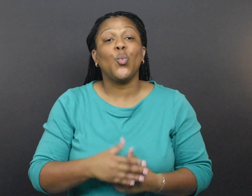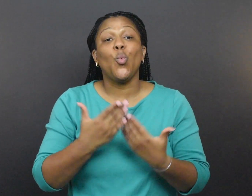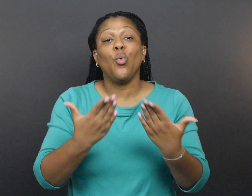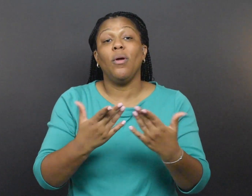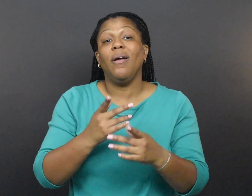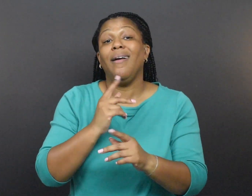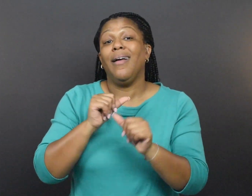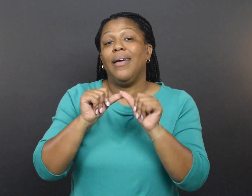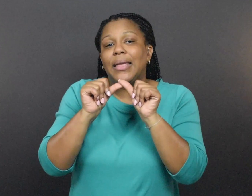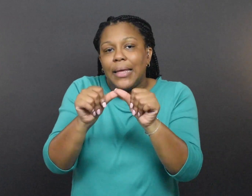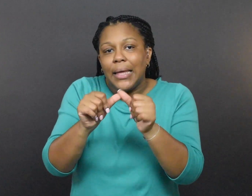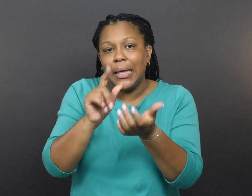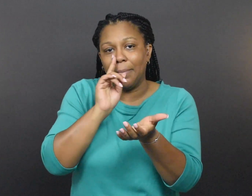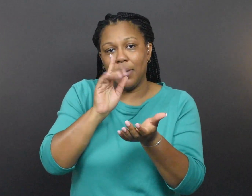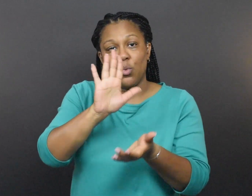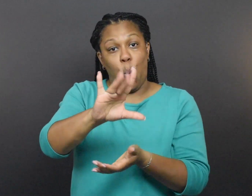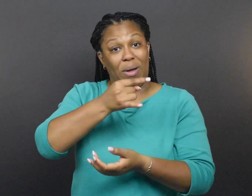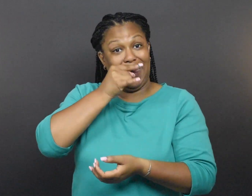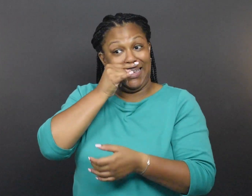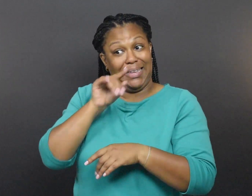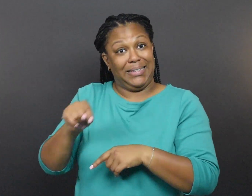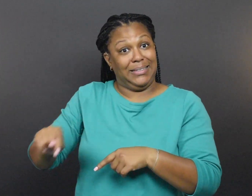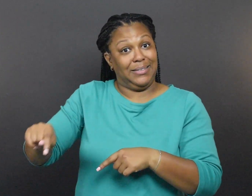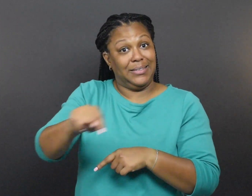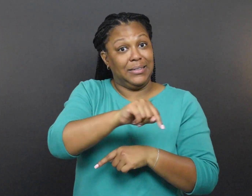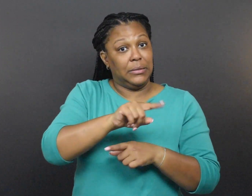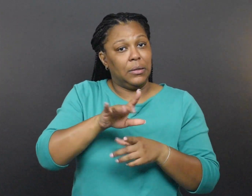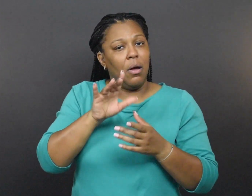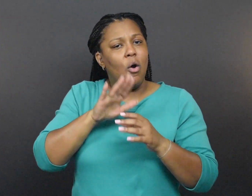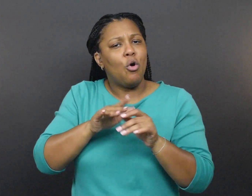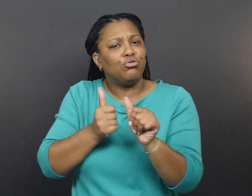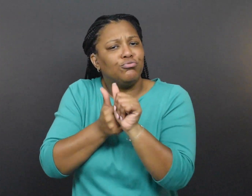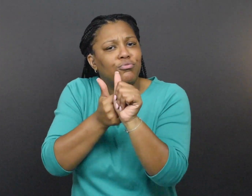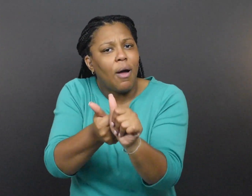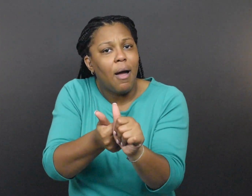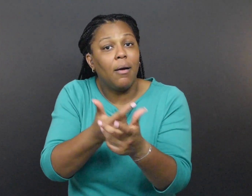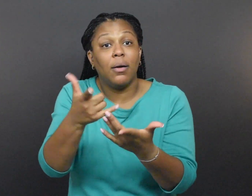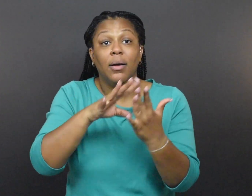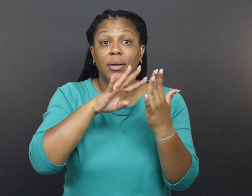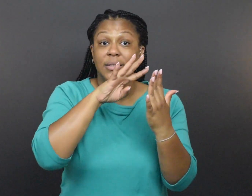• Keep your kids on track - schedule a well-child visit for your child now.